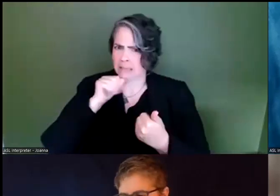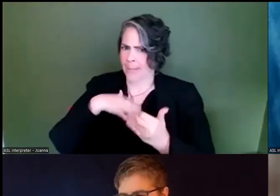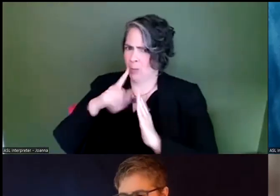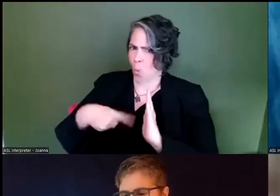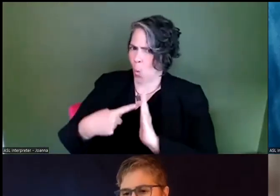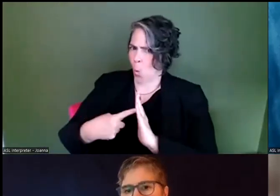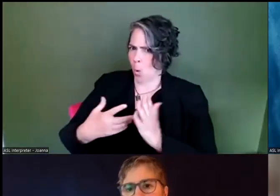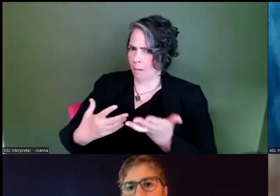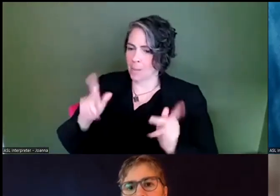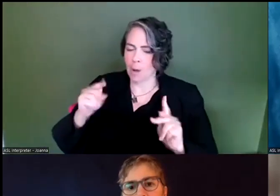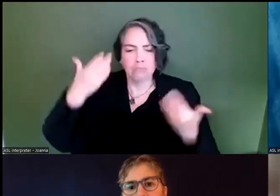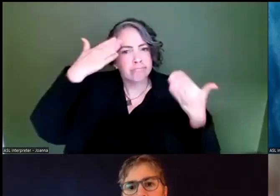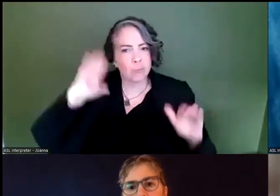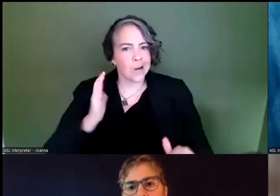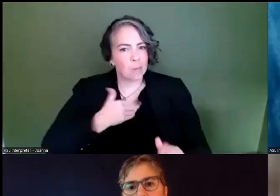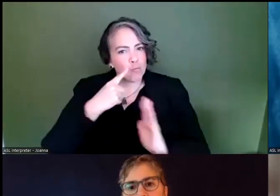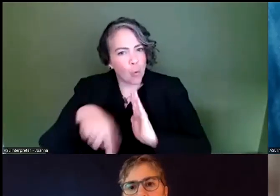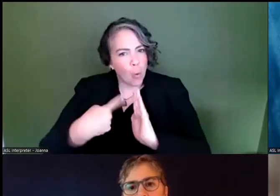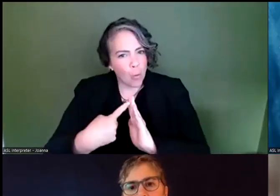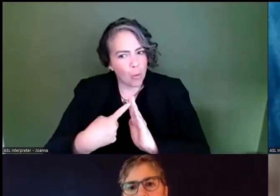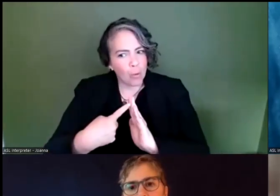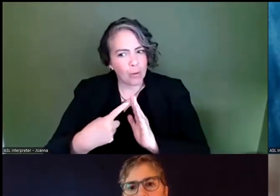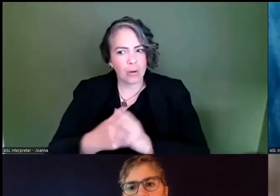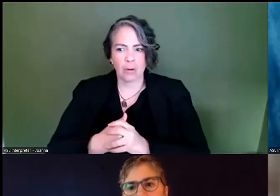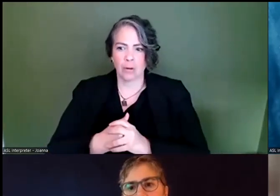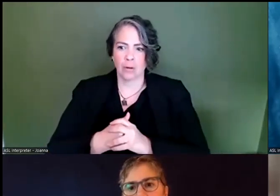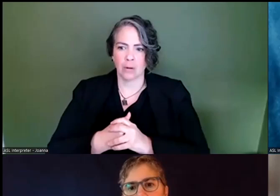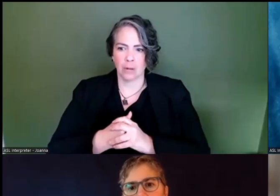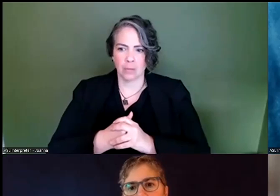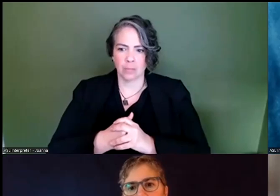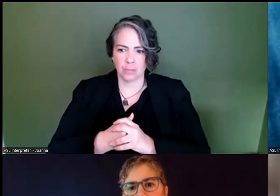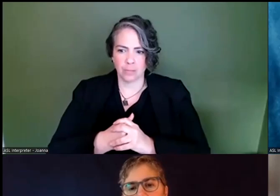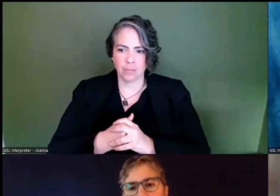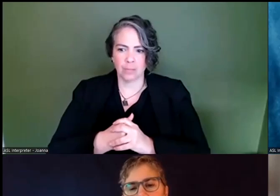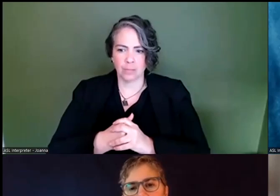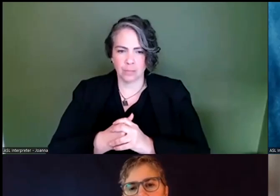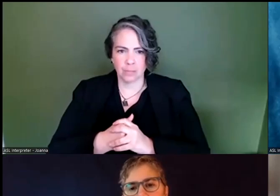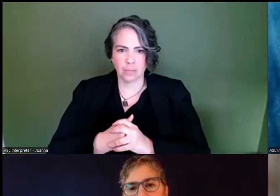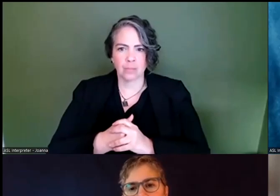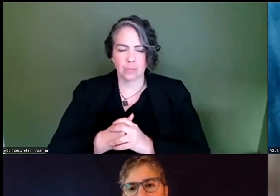and Peer Specialists do. And also it changes the culture of an organization when we have